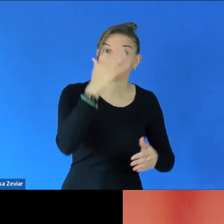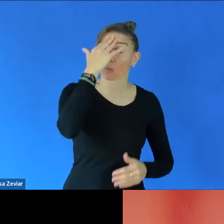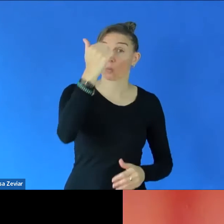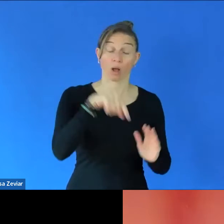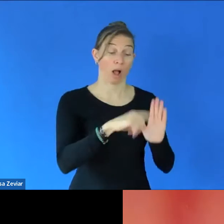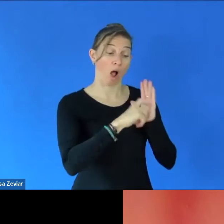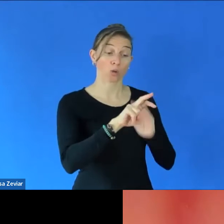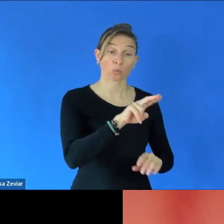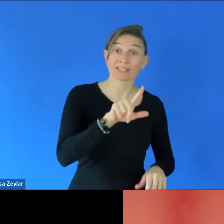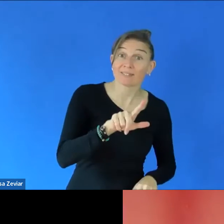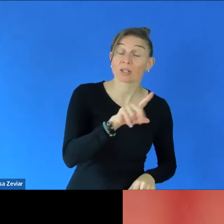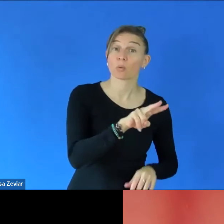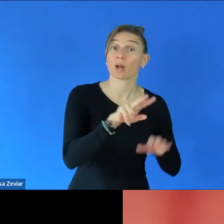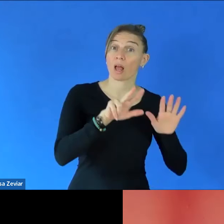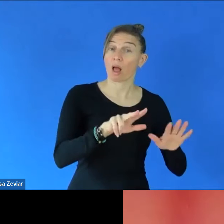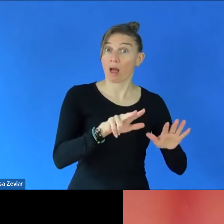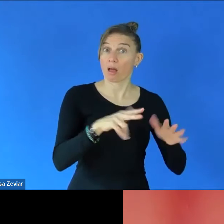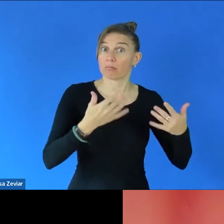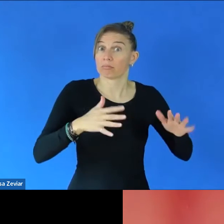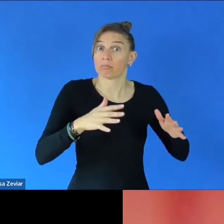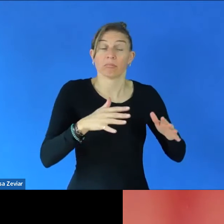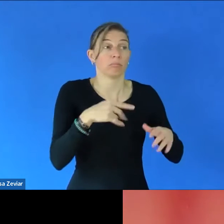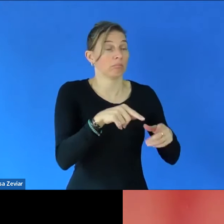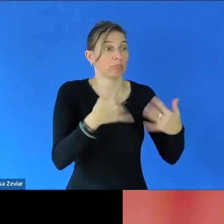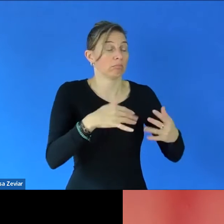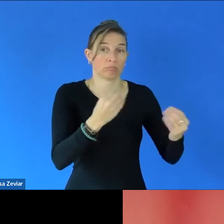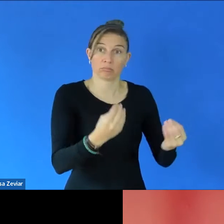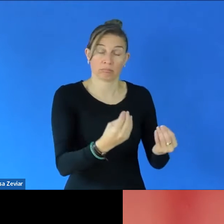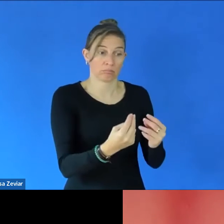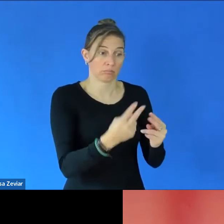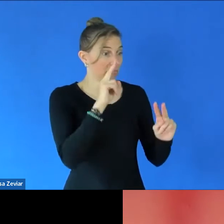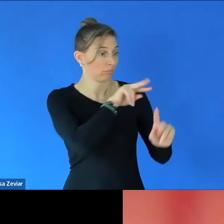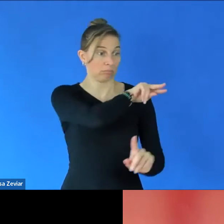to talk and discuss the problem,